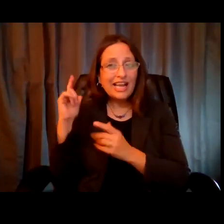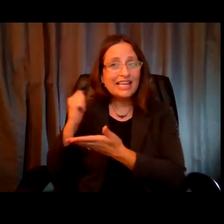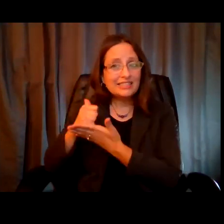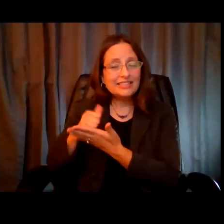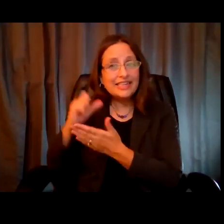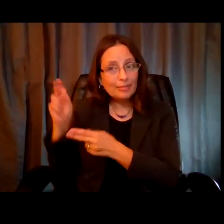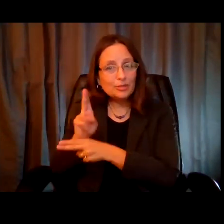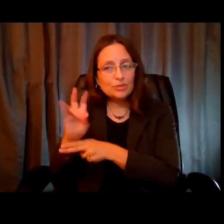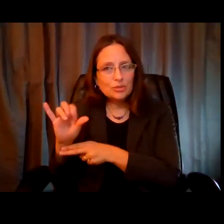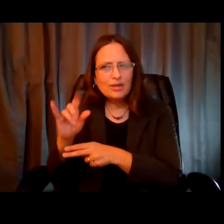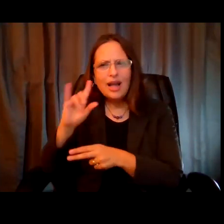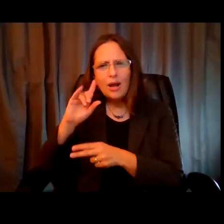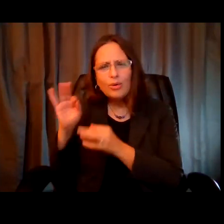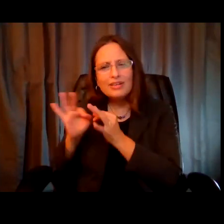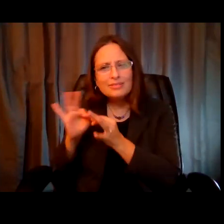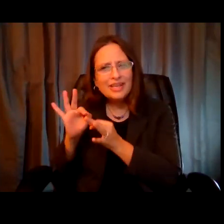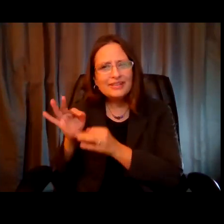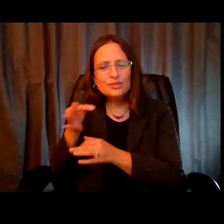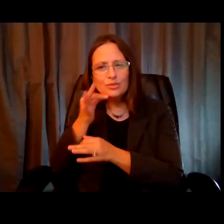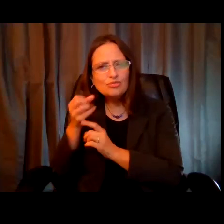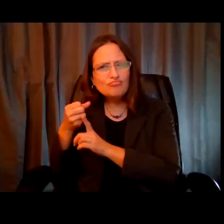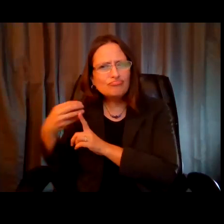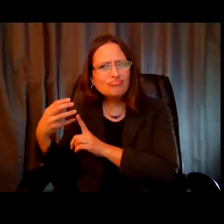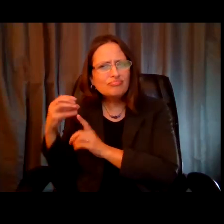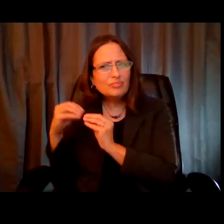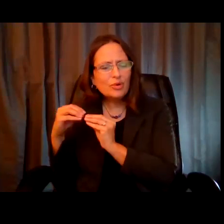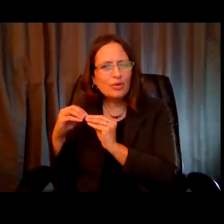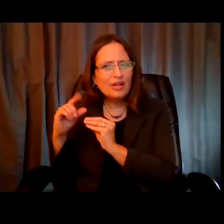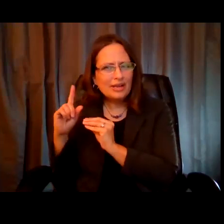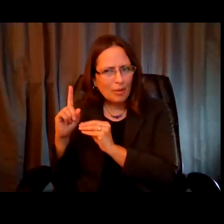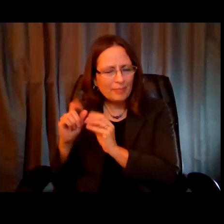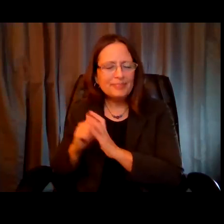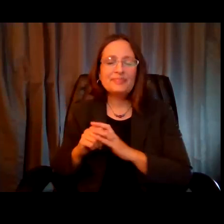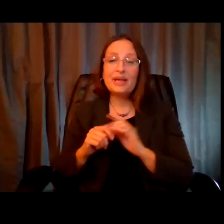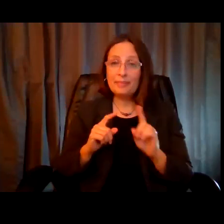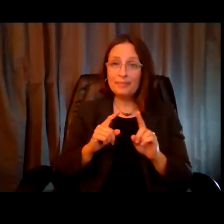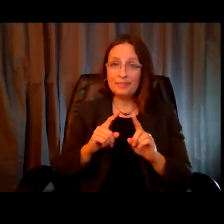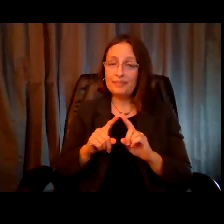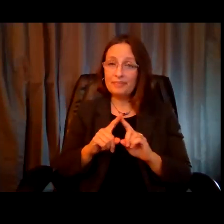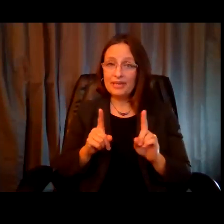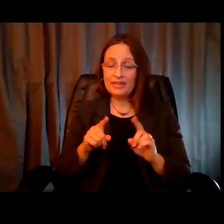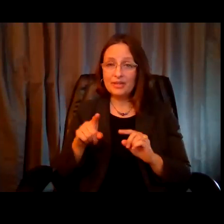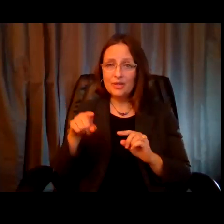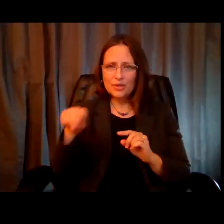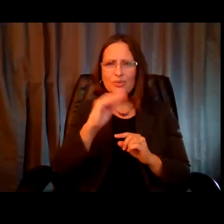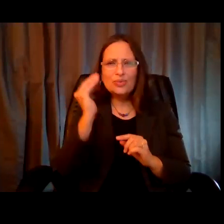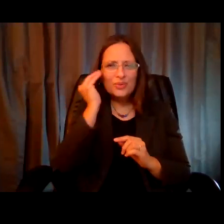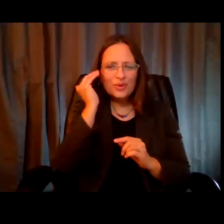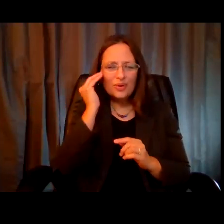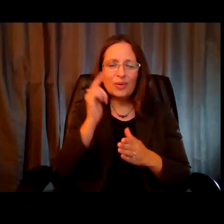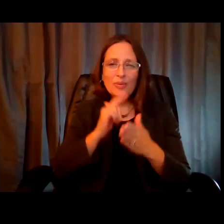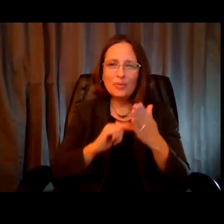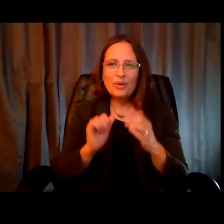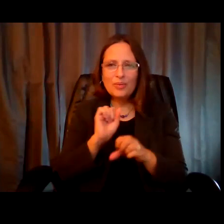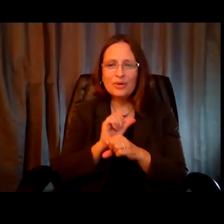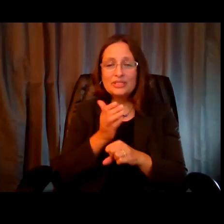Captioning is another valuable tool, even more so today, because there is now very high quality